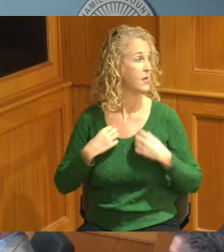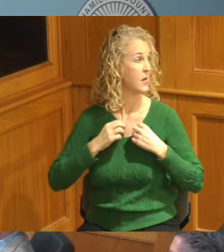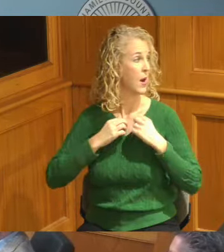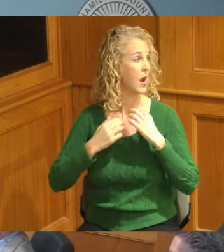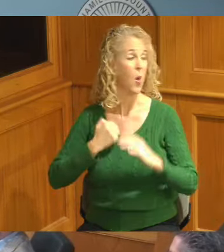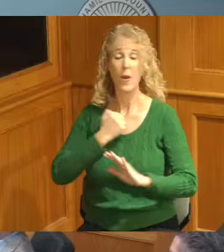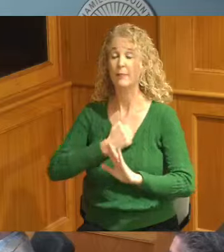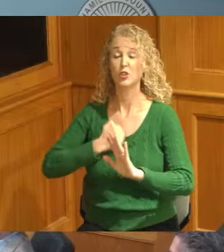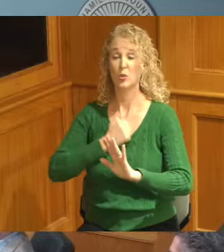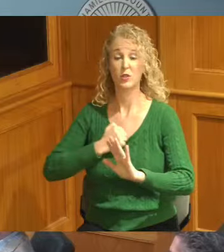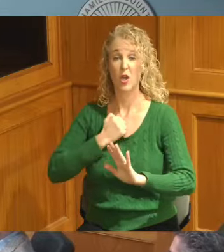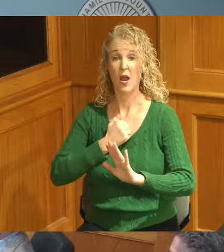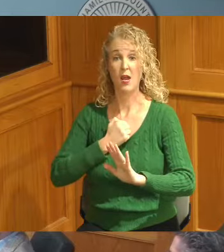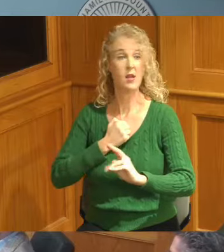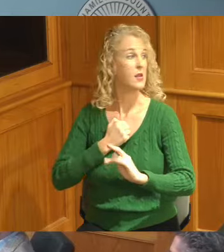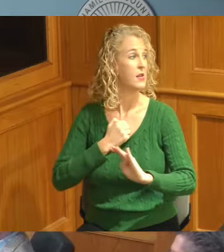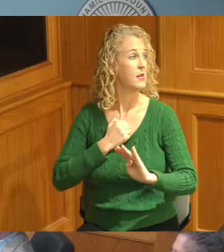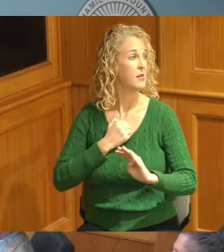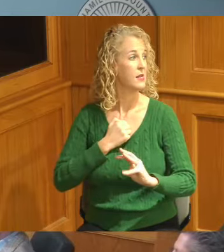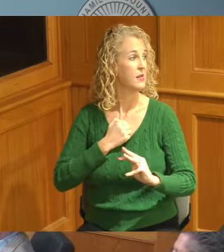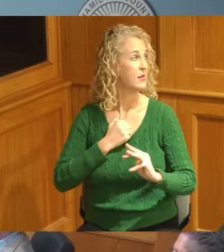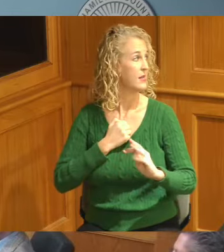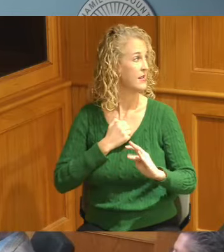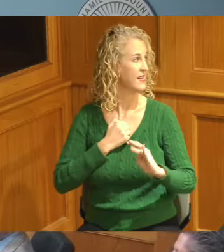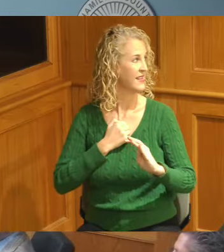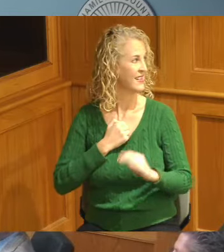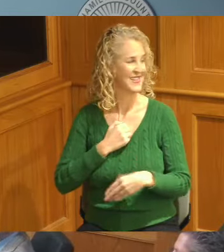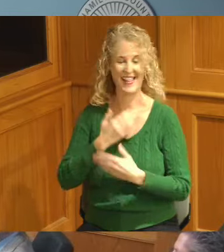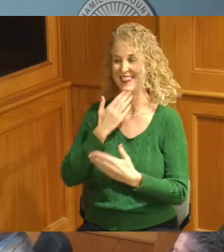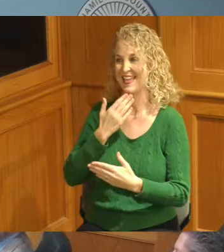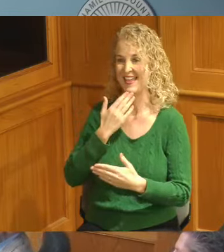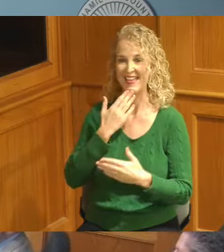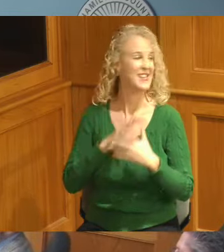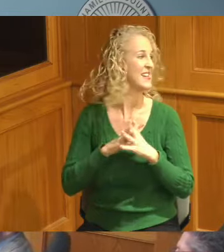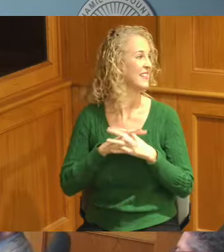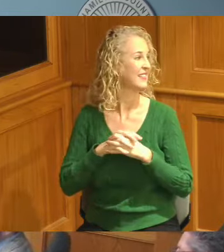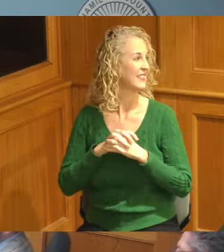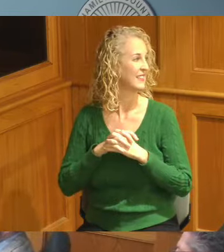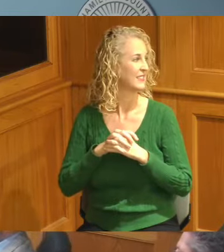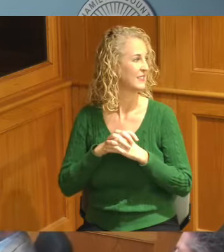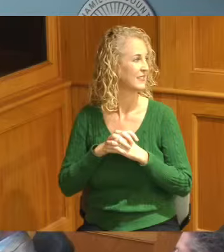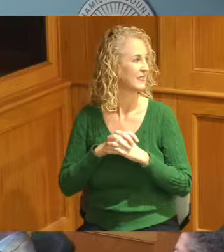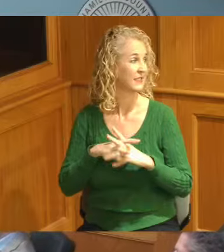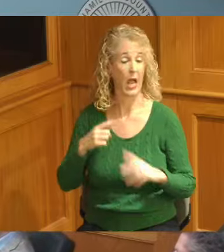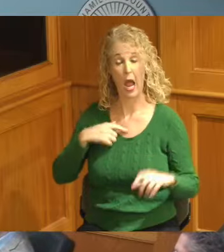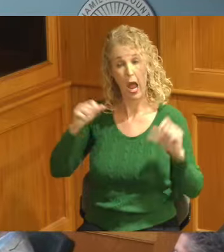I'm sorry. Well, so far so good, right? So, yes. Yeah, that's right. That's right. Something. Leave